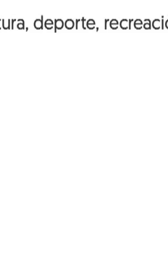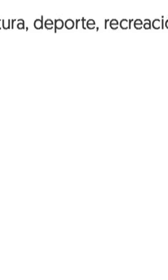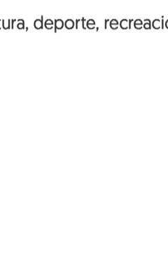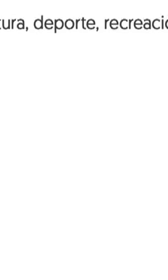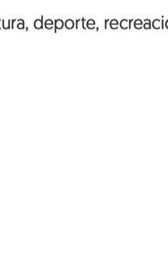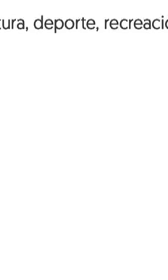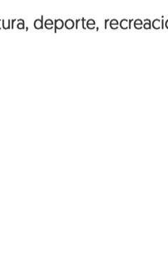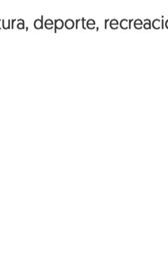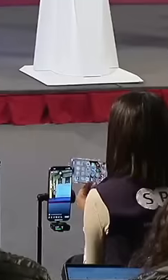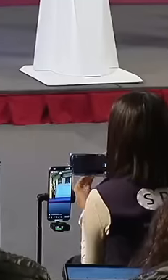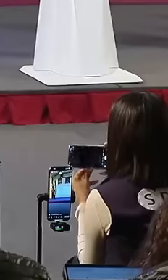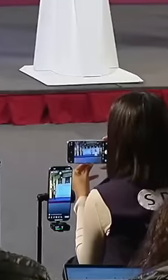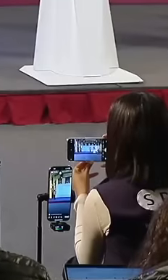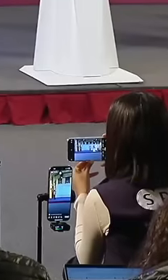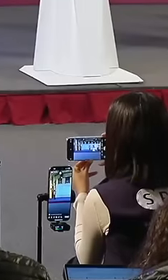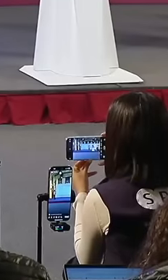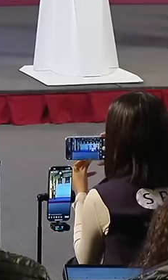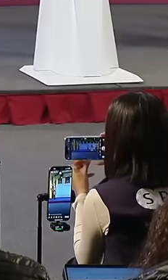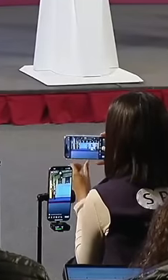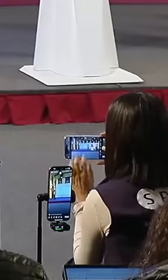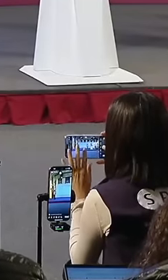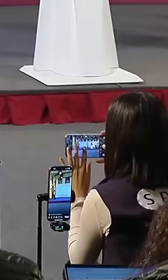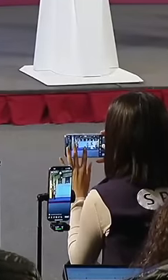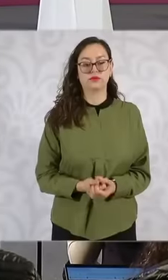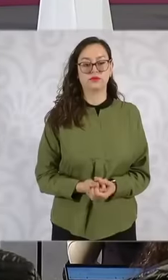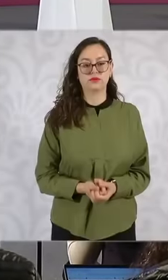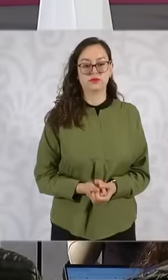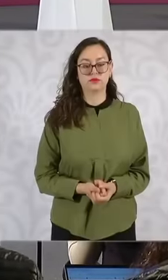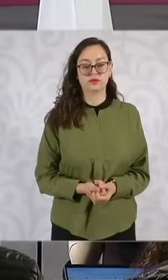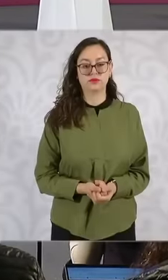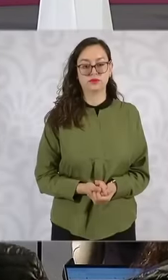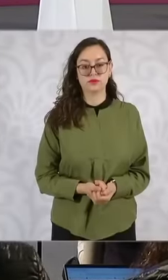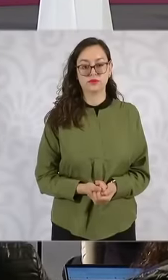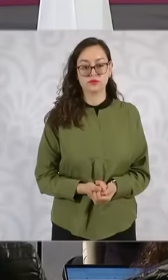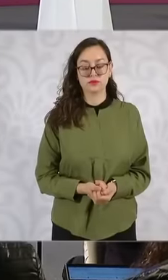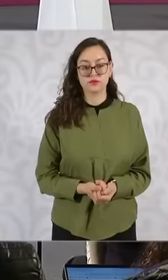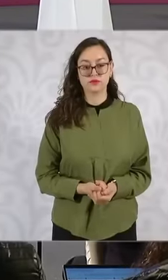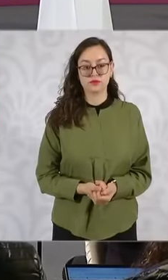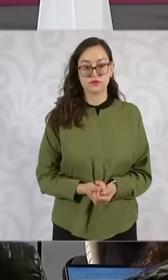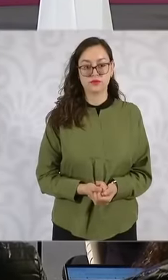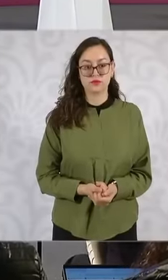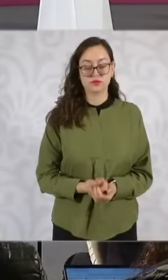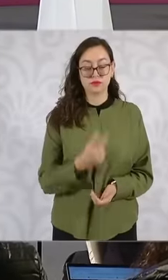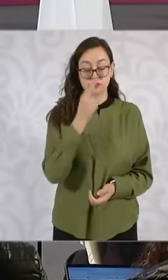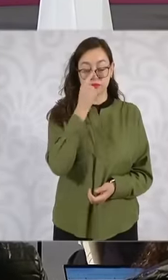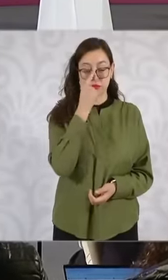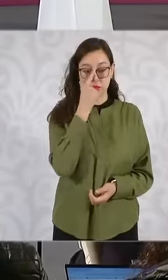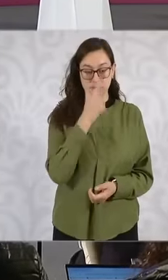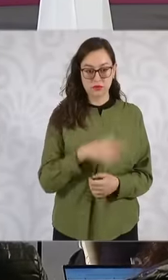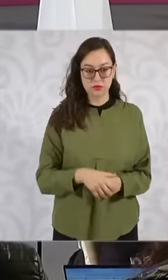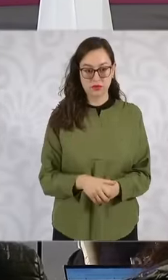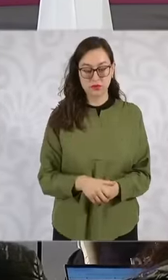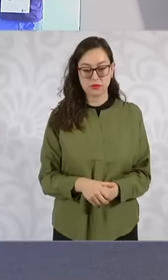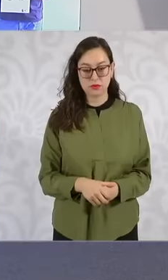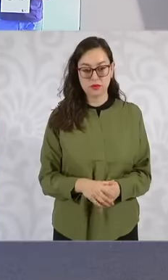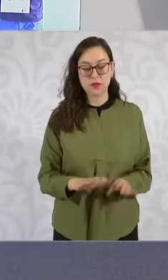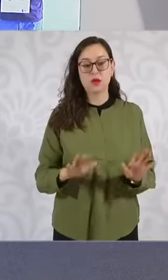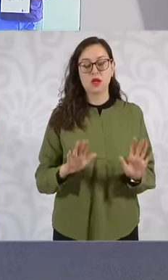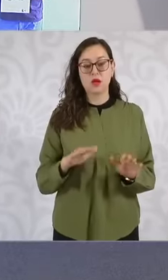cultural adaptation going forward, I believe that it ends there and by 2025 it will already be very In particular, the program is already very